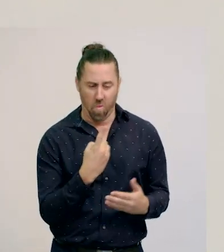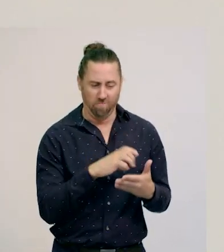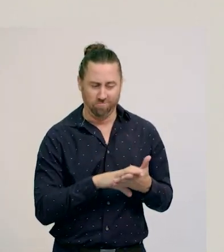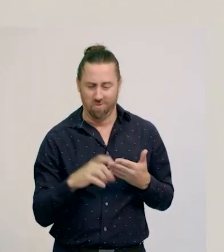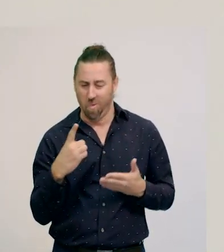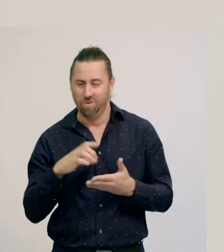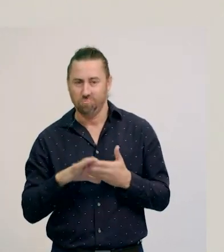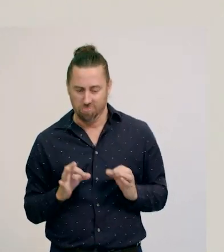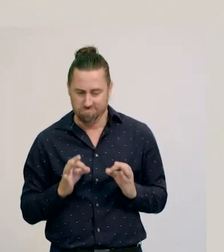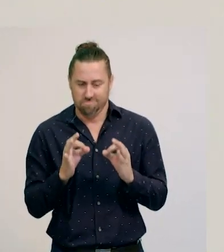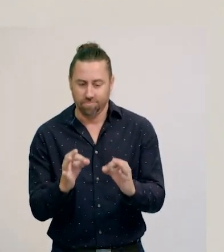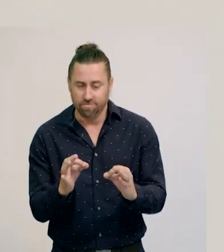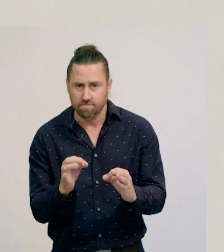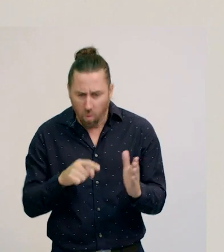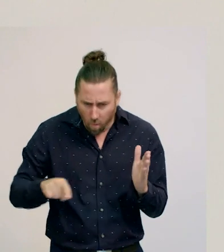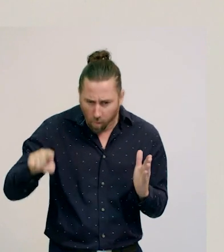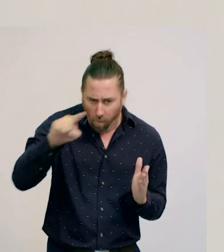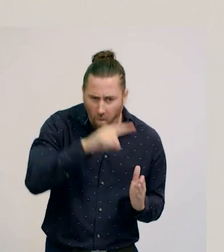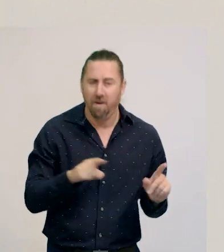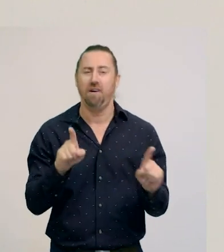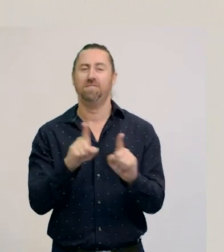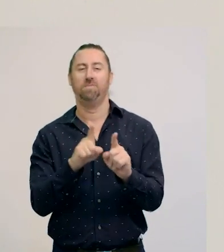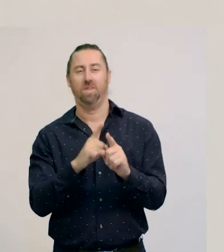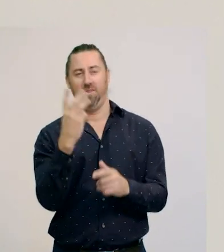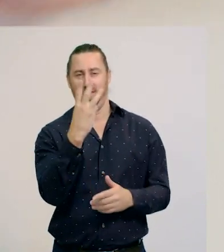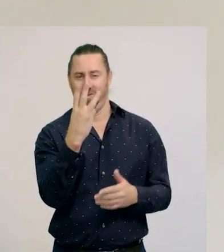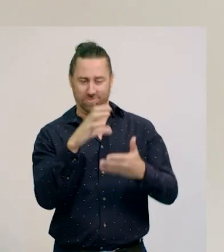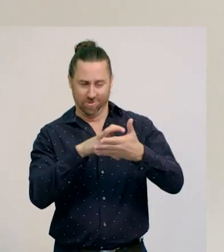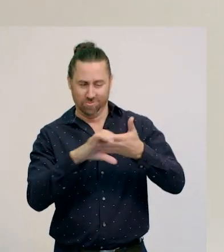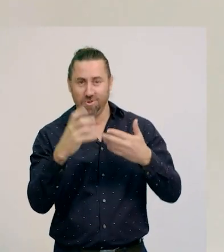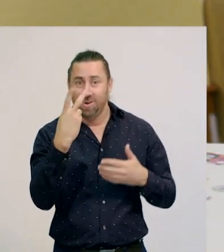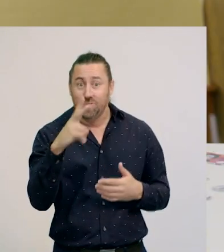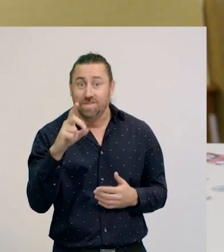I still have $13.20.